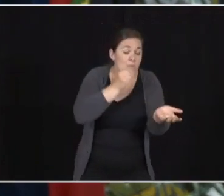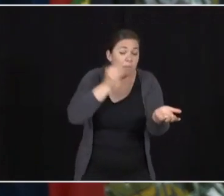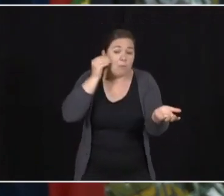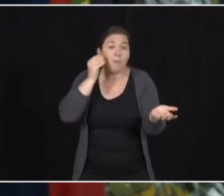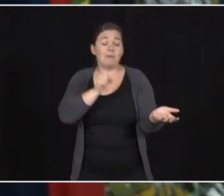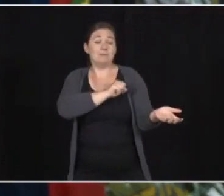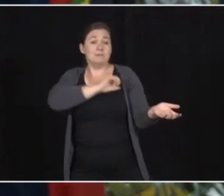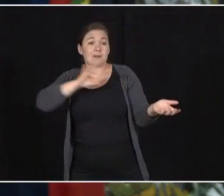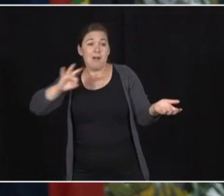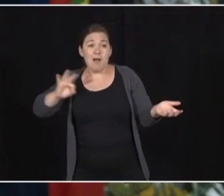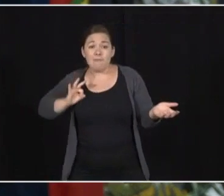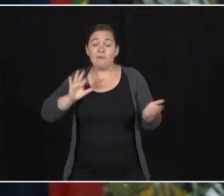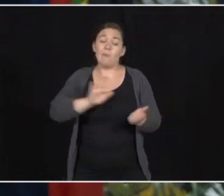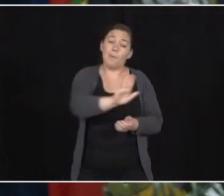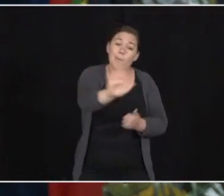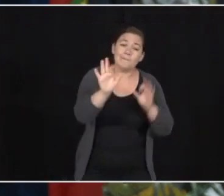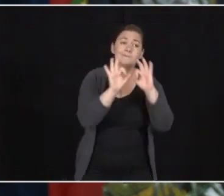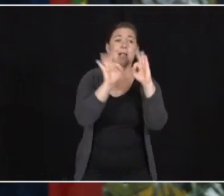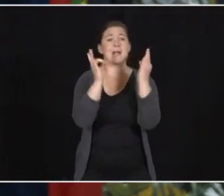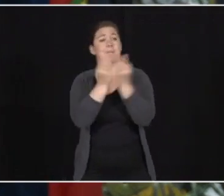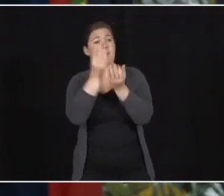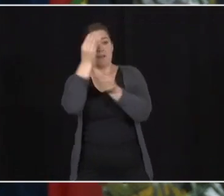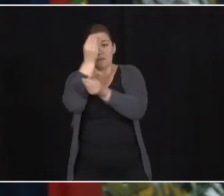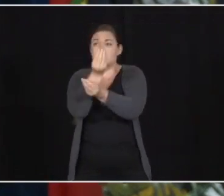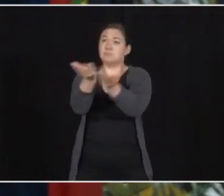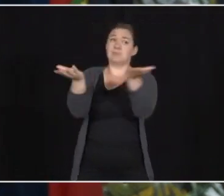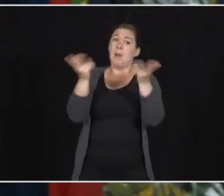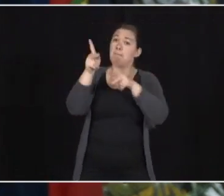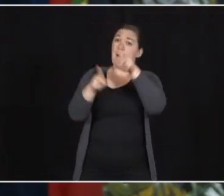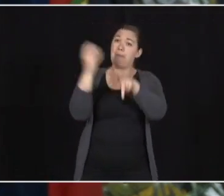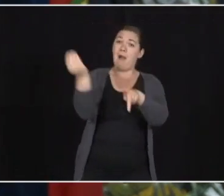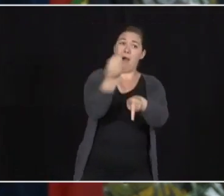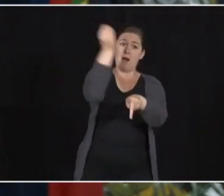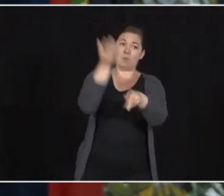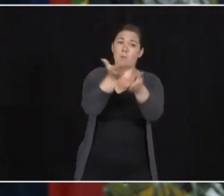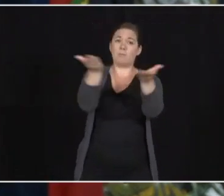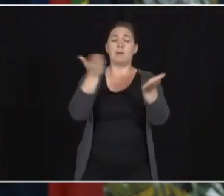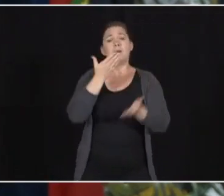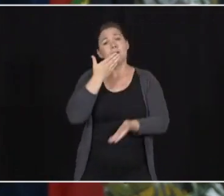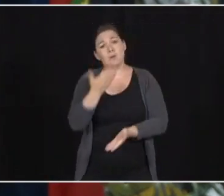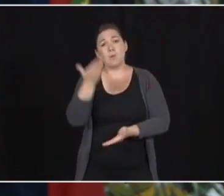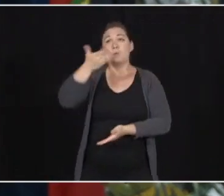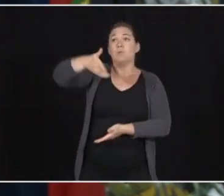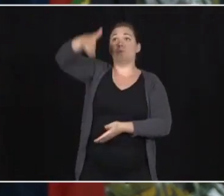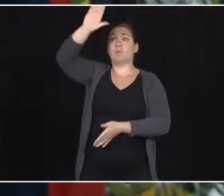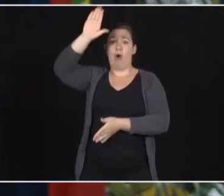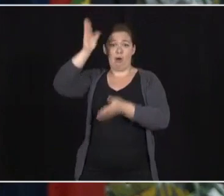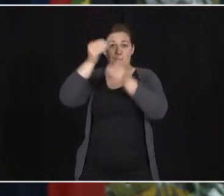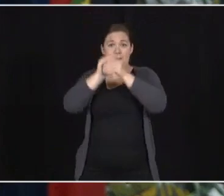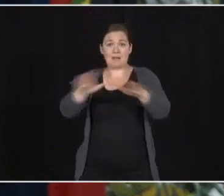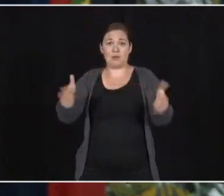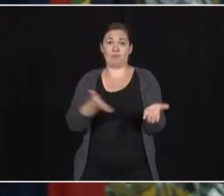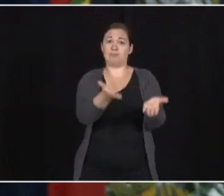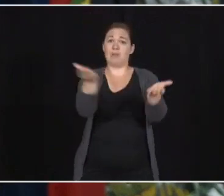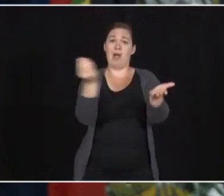Thank you and God bless the people of Ontario. Now I will pass it over to Minister Fullerton.